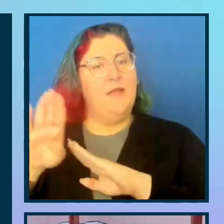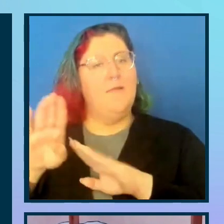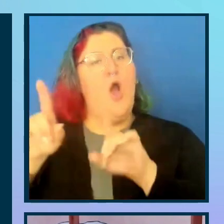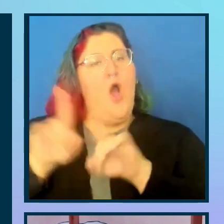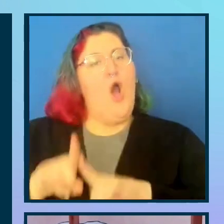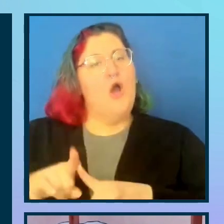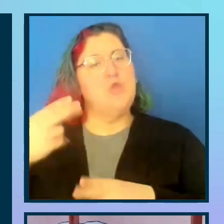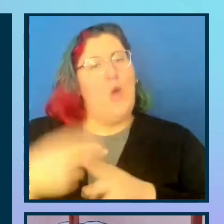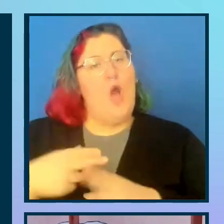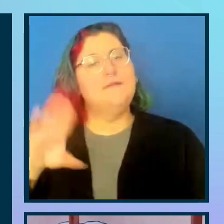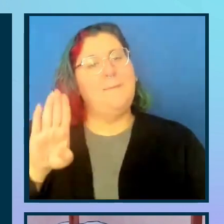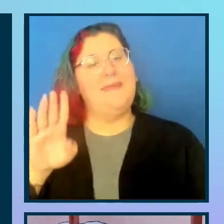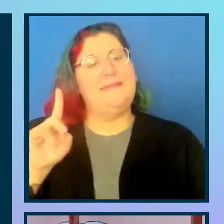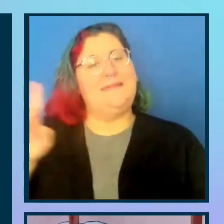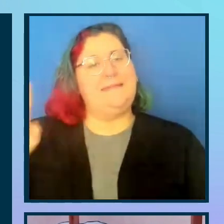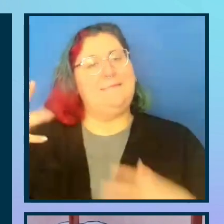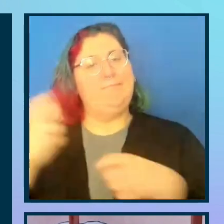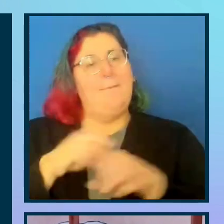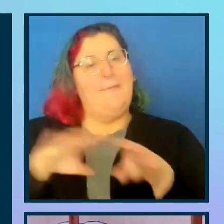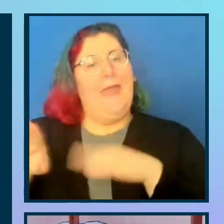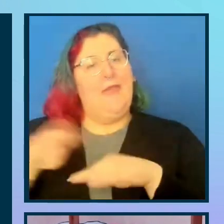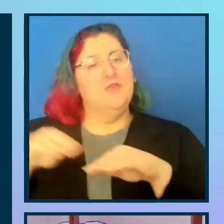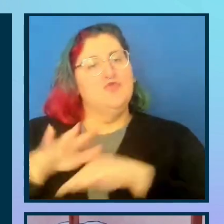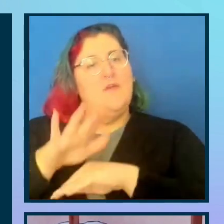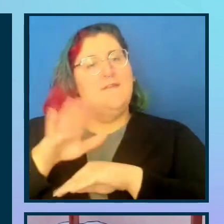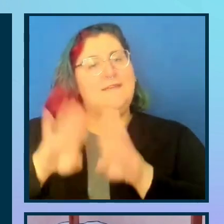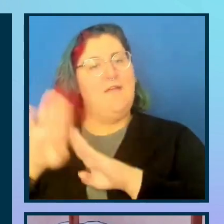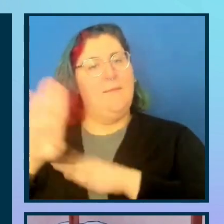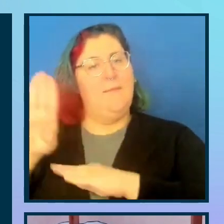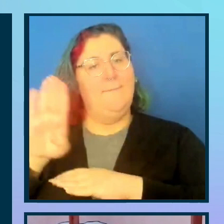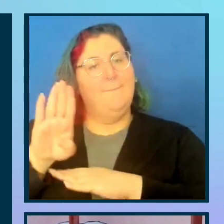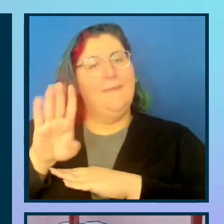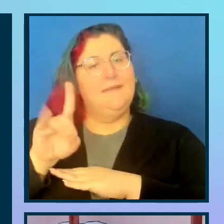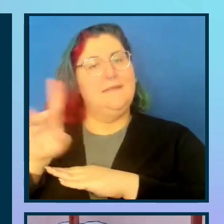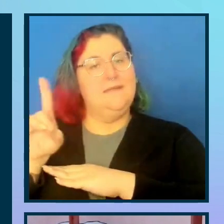and similar to behavior-driven development, it facilitates collaborative planning